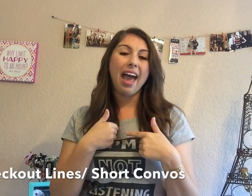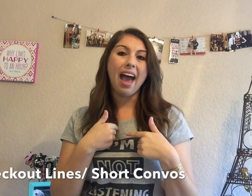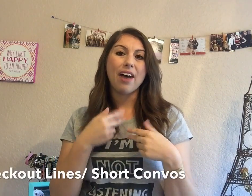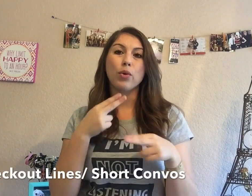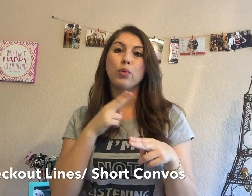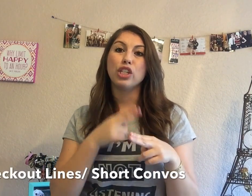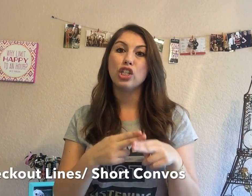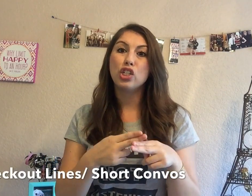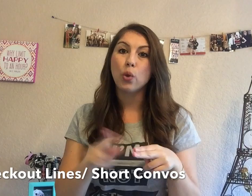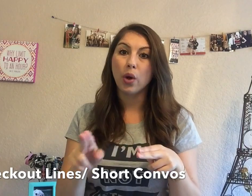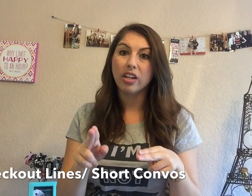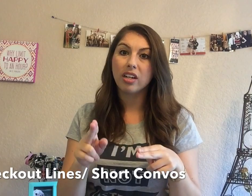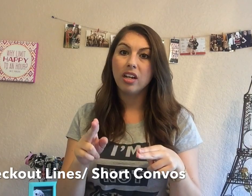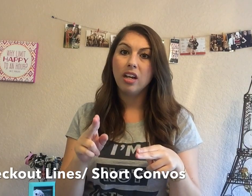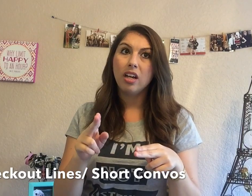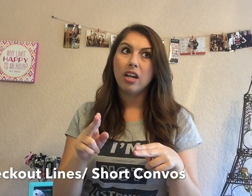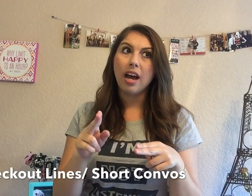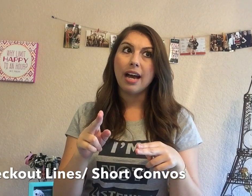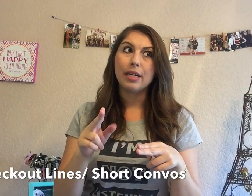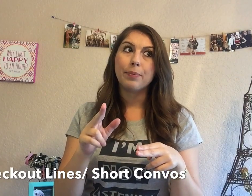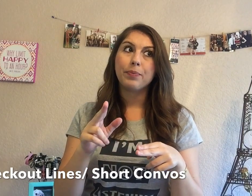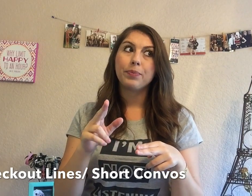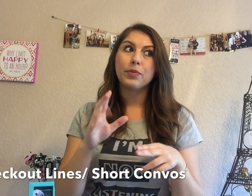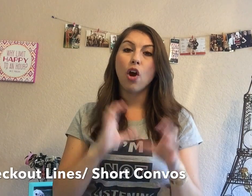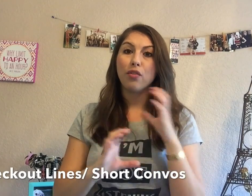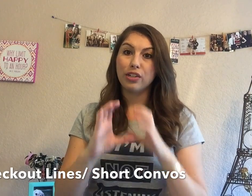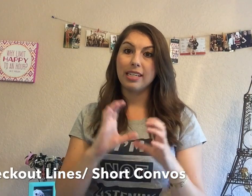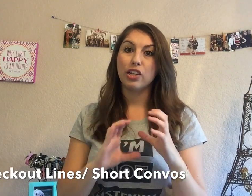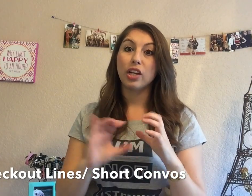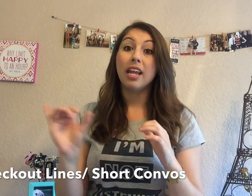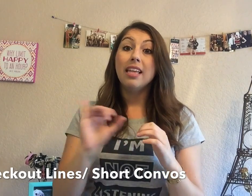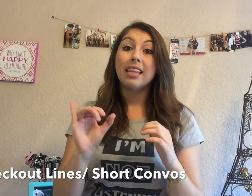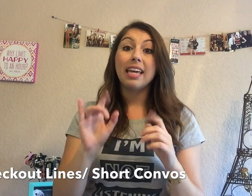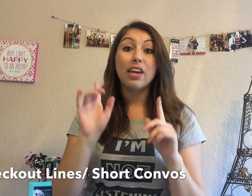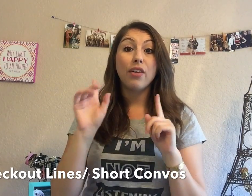have a really short conversation. Like if